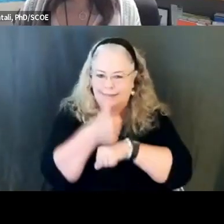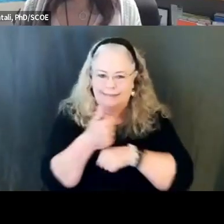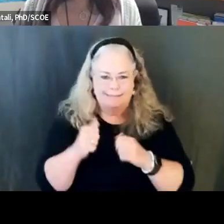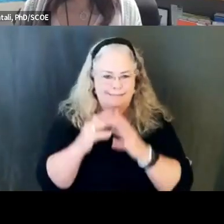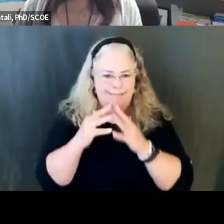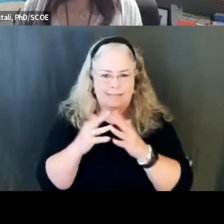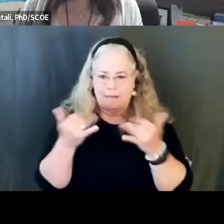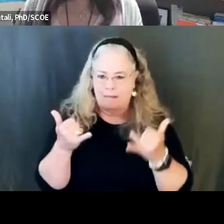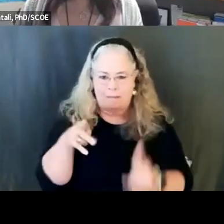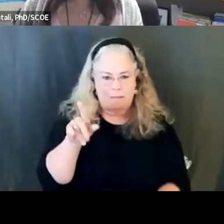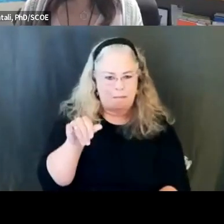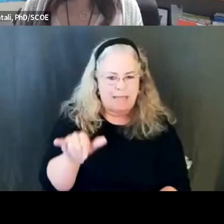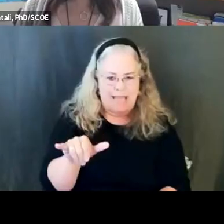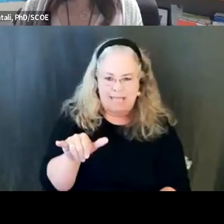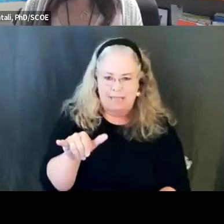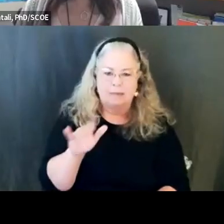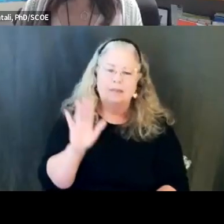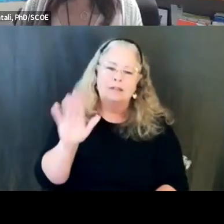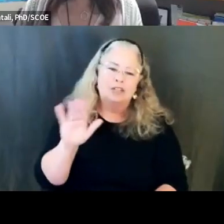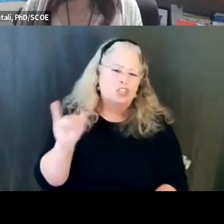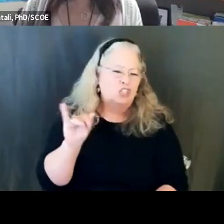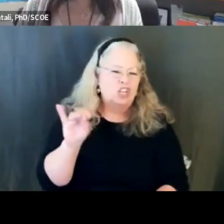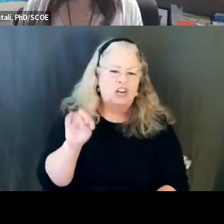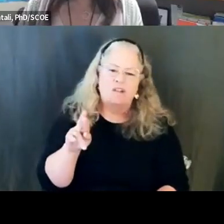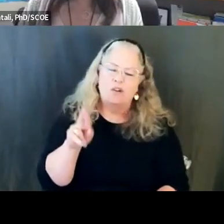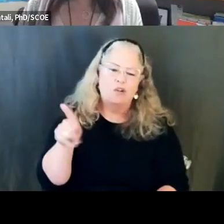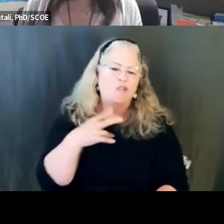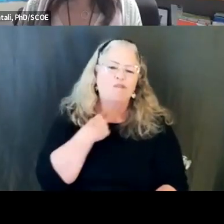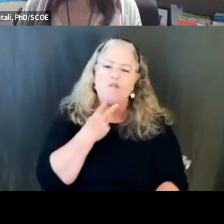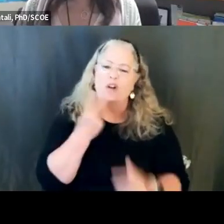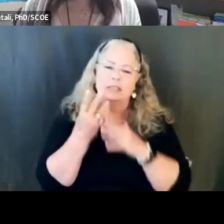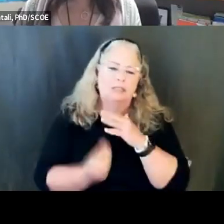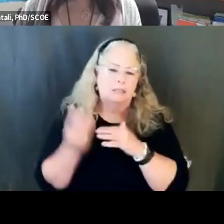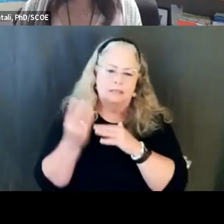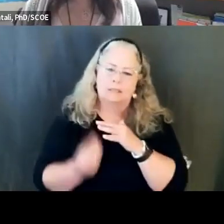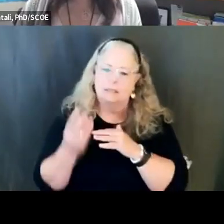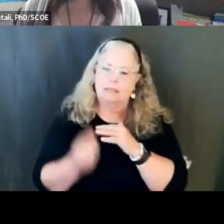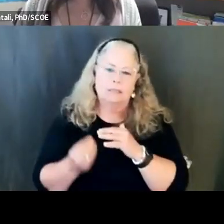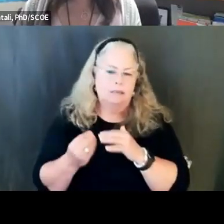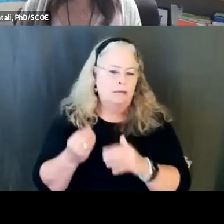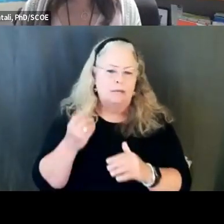Lillie Moffett: Jennifer you're cutting out again. Jennifer Adcock: Teachers they